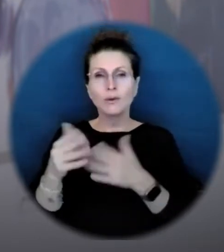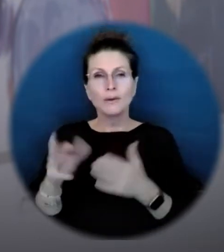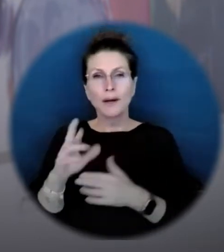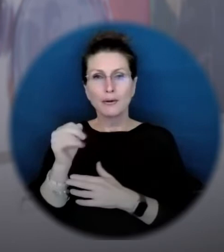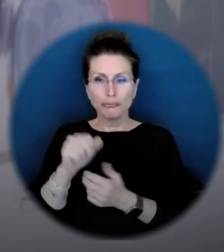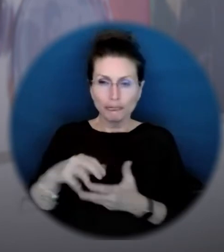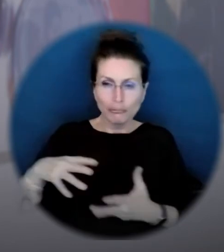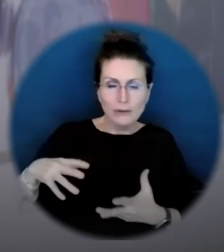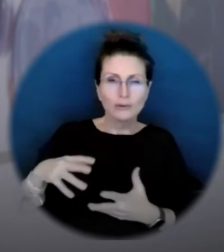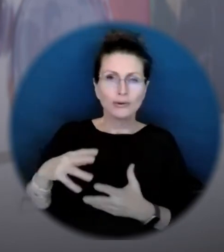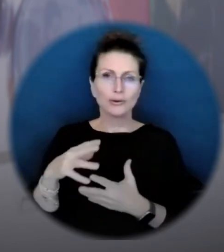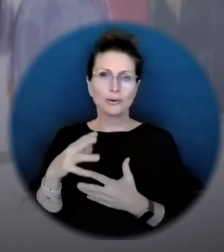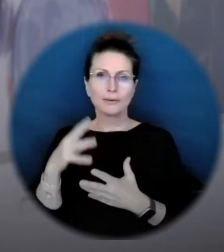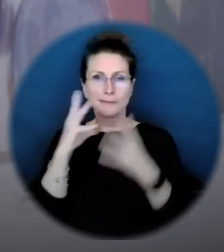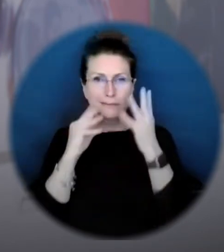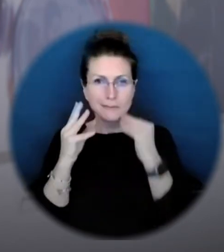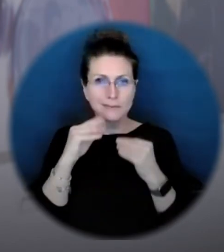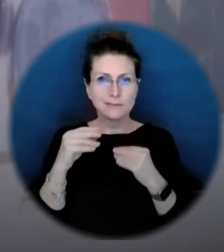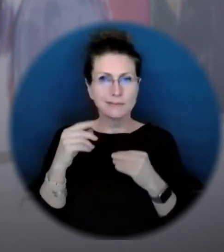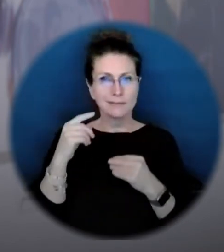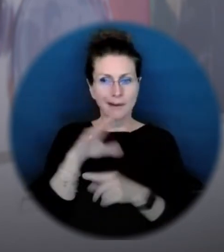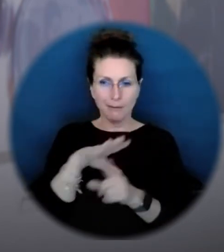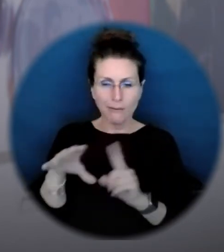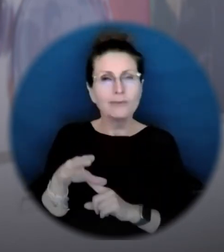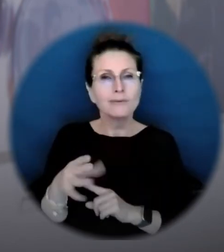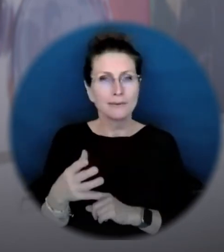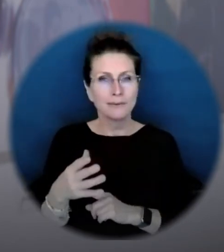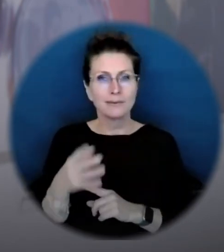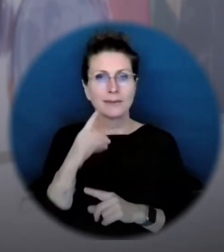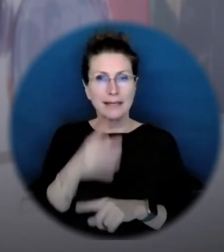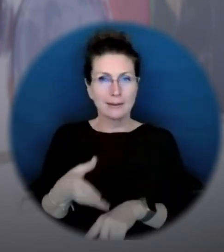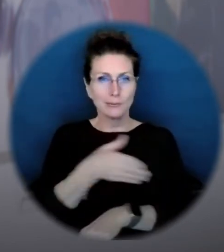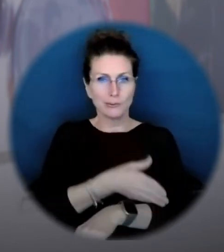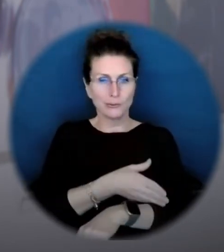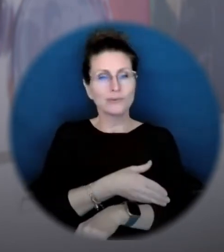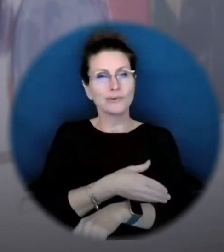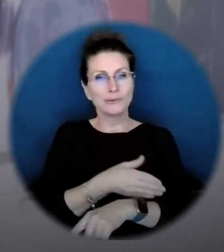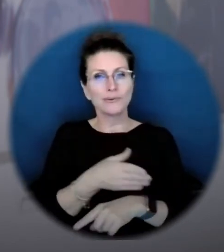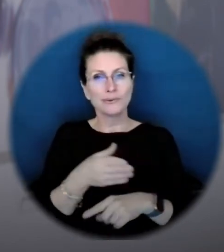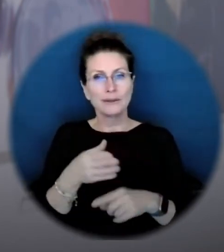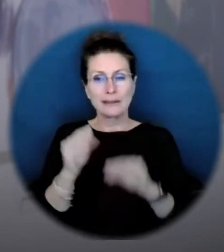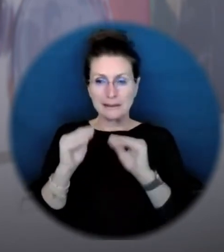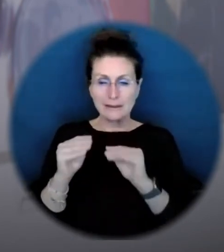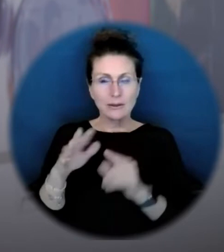in Lassonde's culture, which enhances the teaching and research environment,